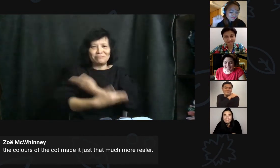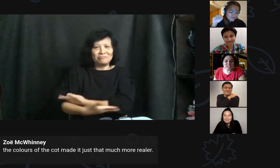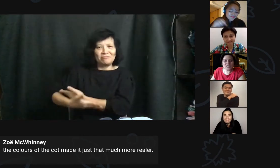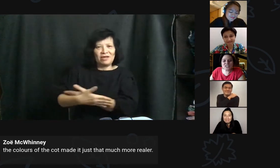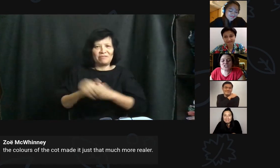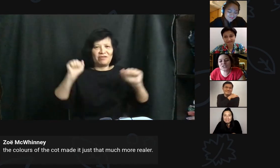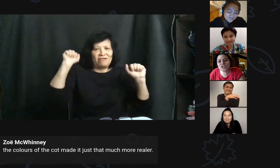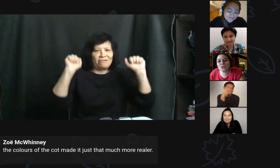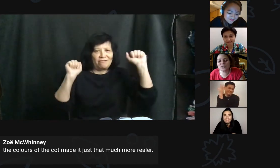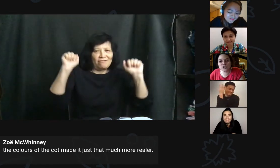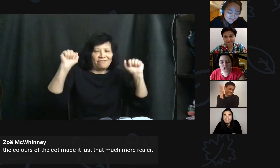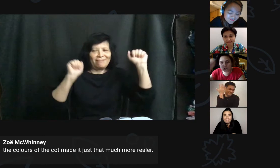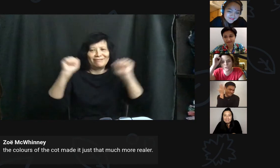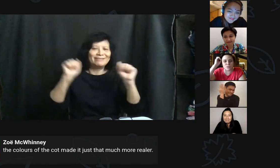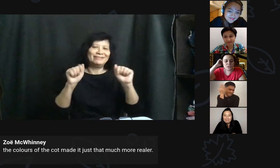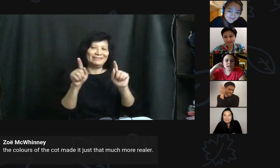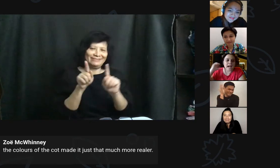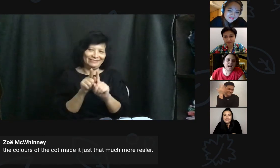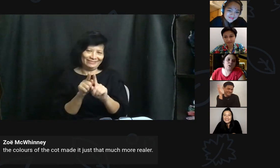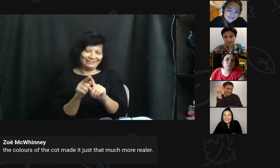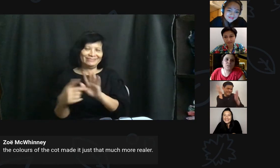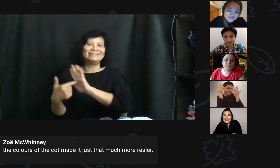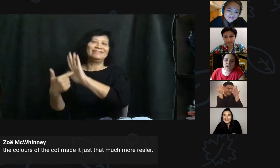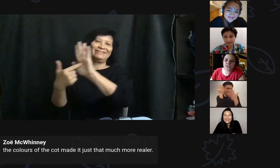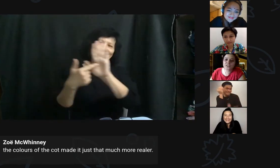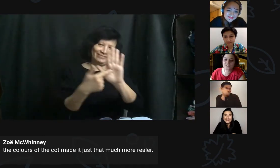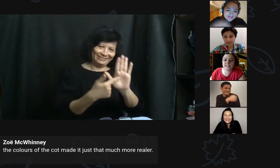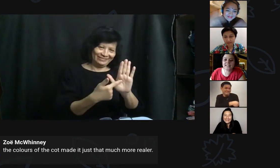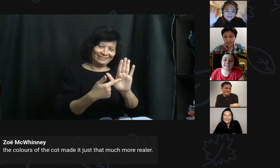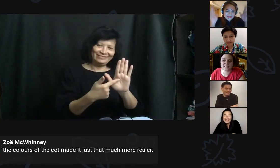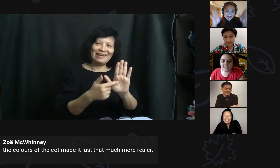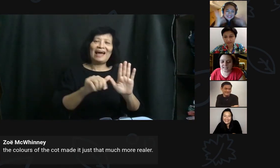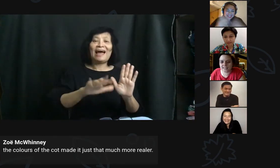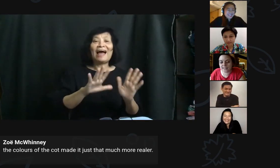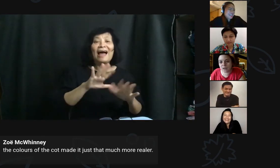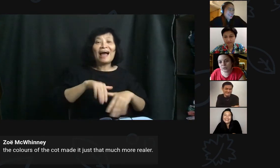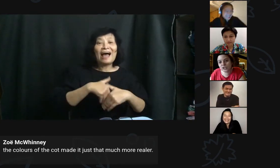It’s just goes to show how the other senses that